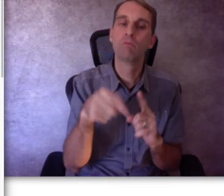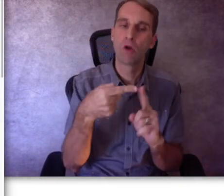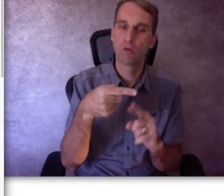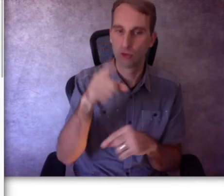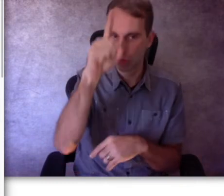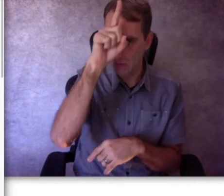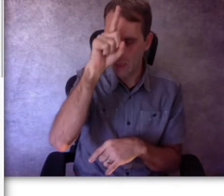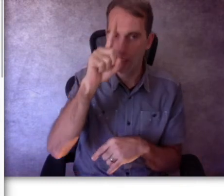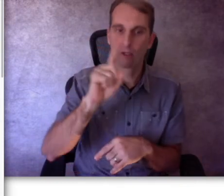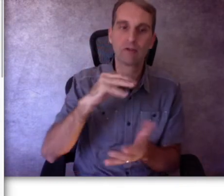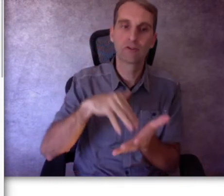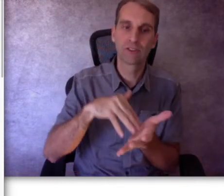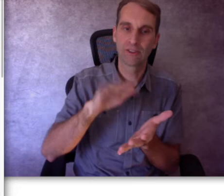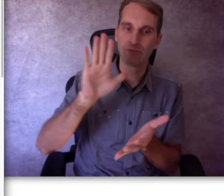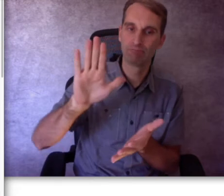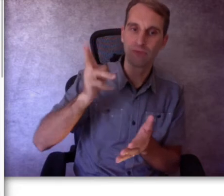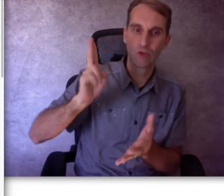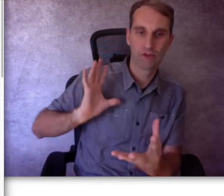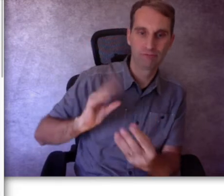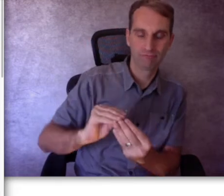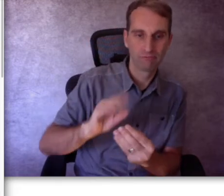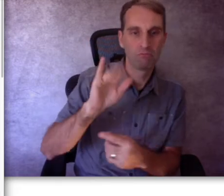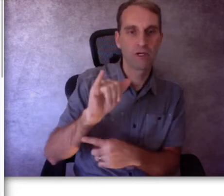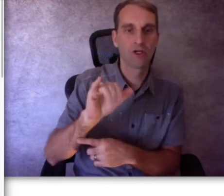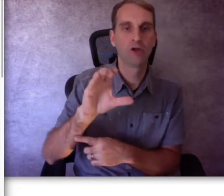The first one is about Germany Deaf Studies history